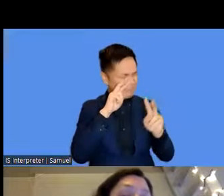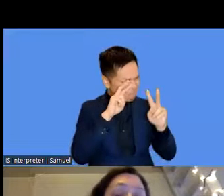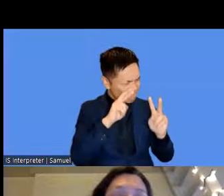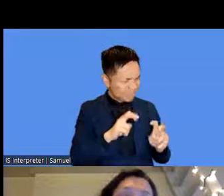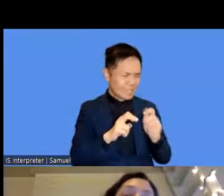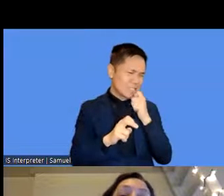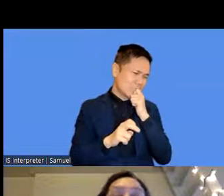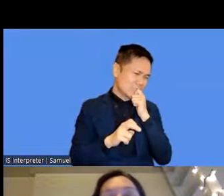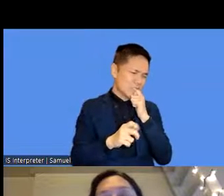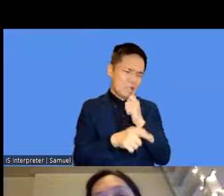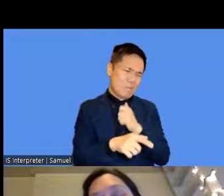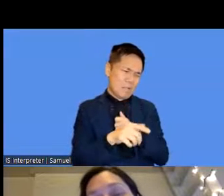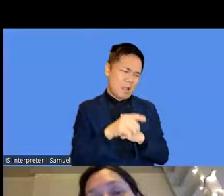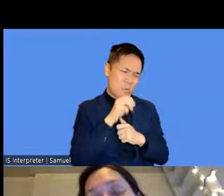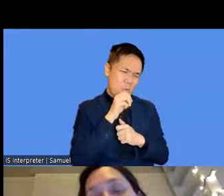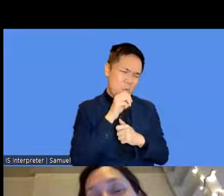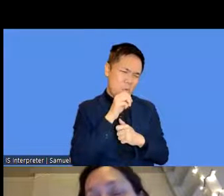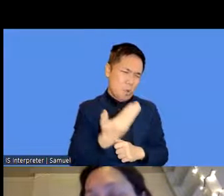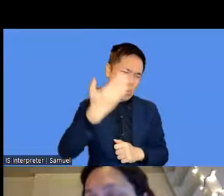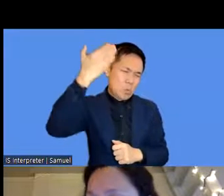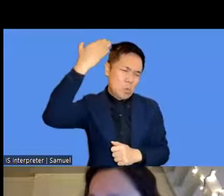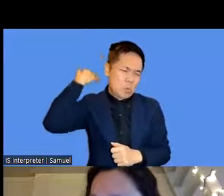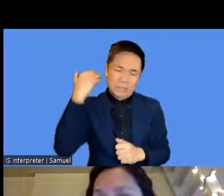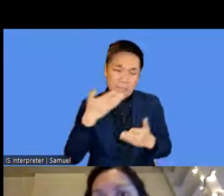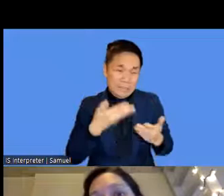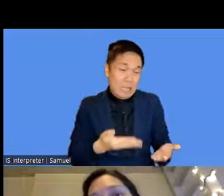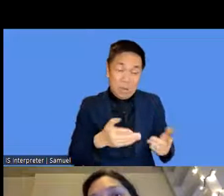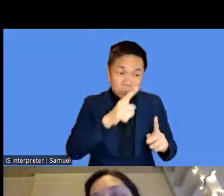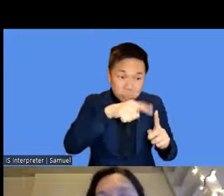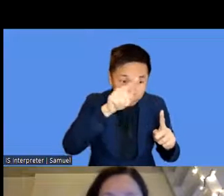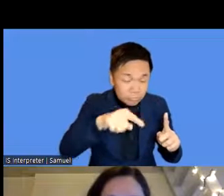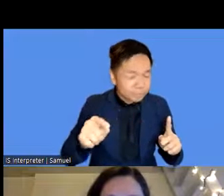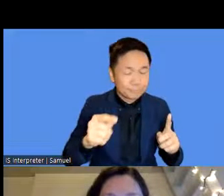and this affects the implementation of the 2030 Agenda, also on the Convention on the